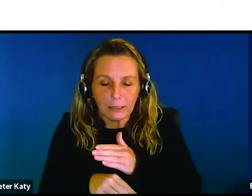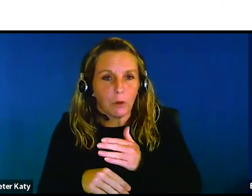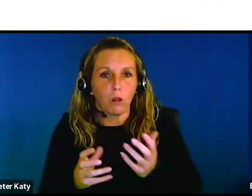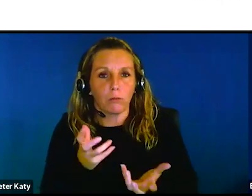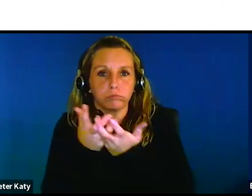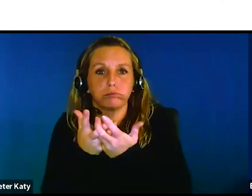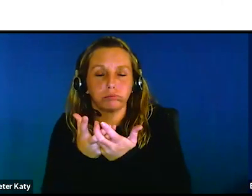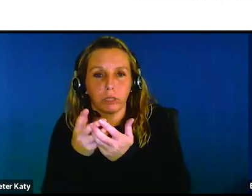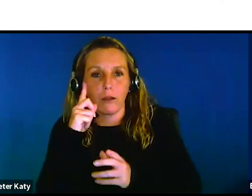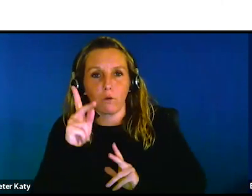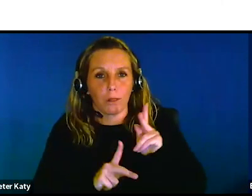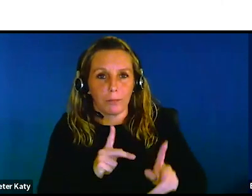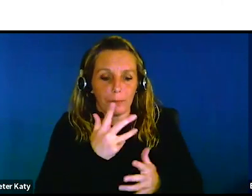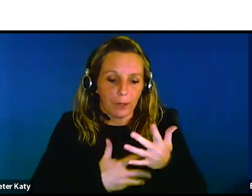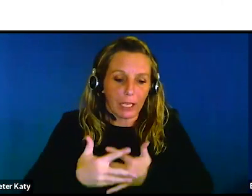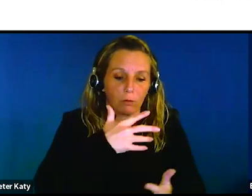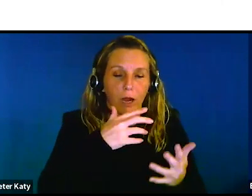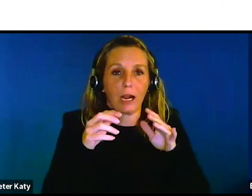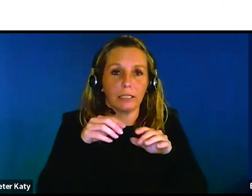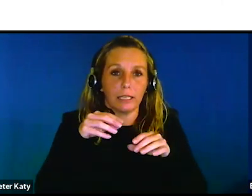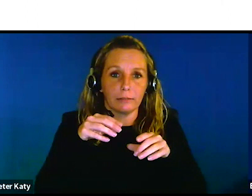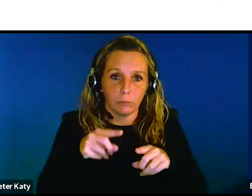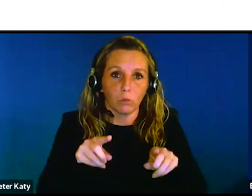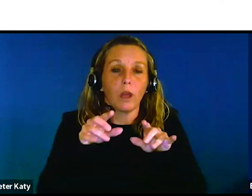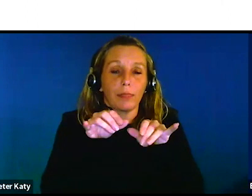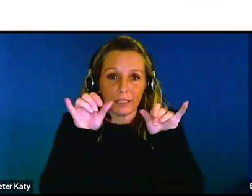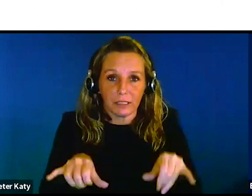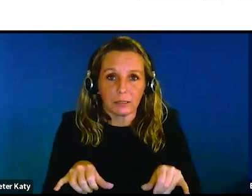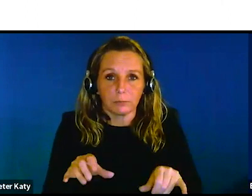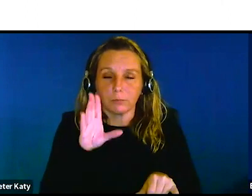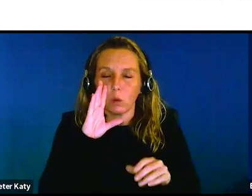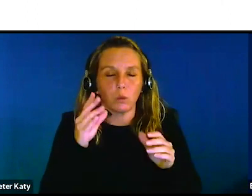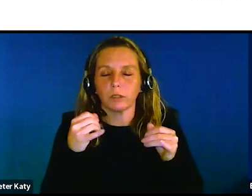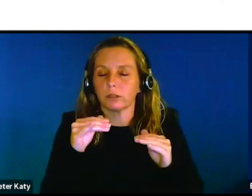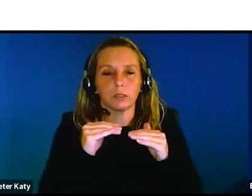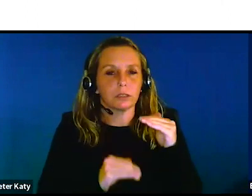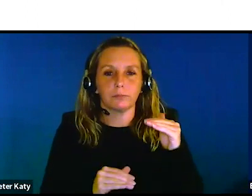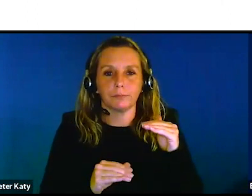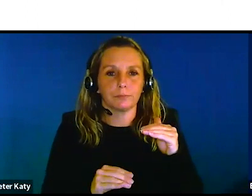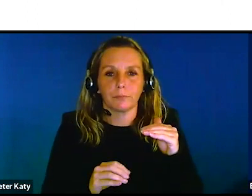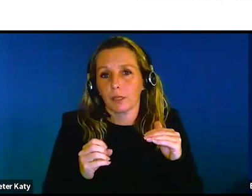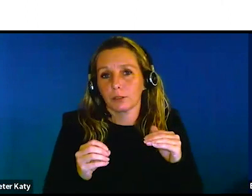who are interacting with the system, then there will still be disparities. And so we have our work cut out for us.